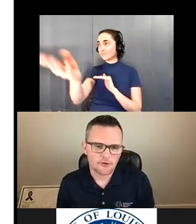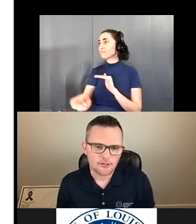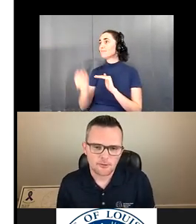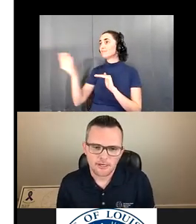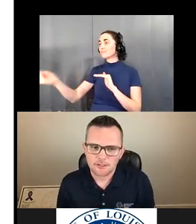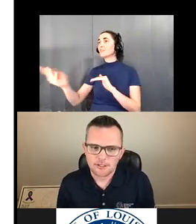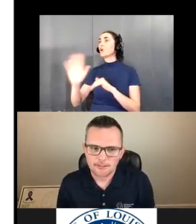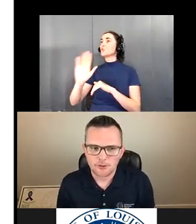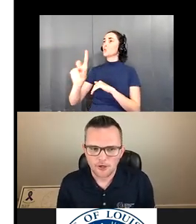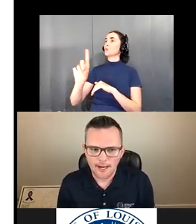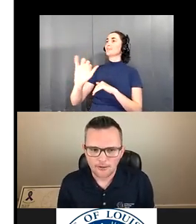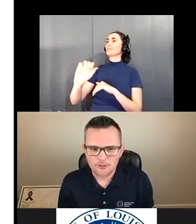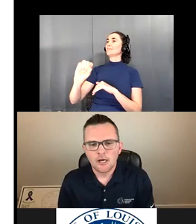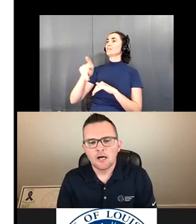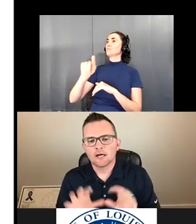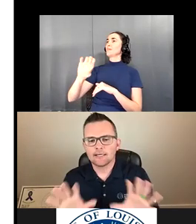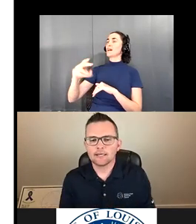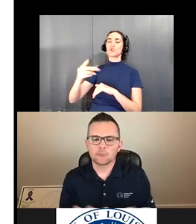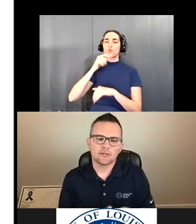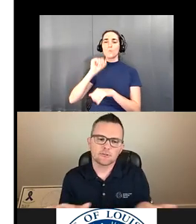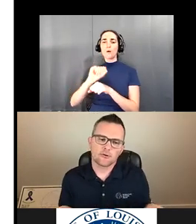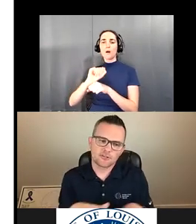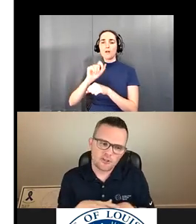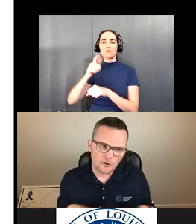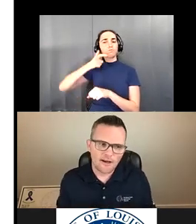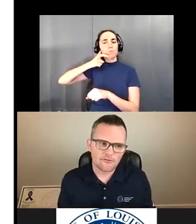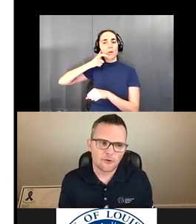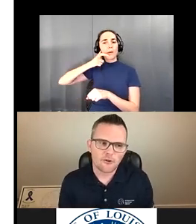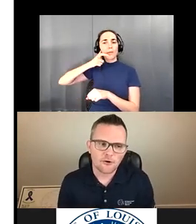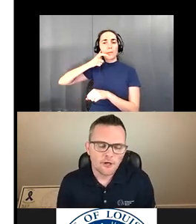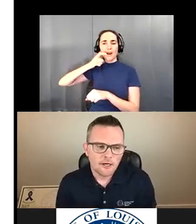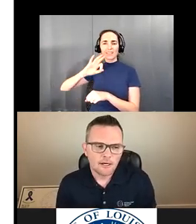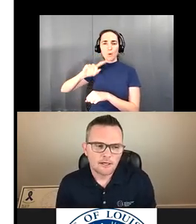ever dispatched to your house again police departments also have some other tools,